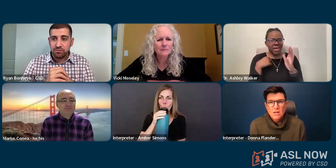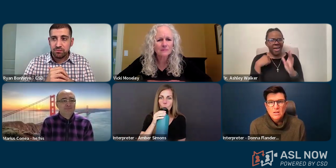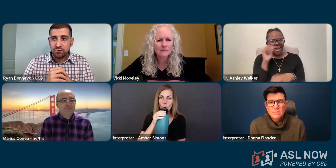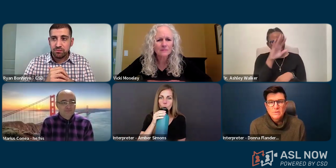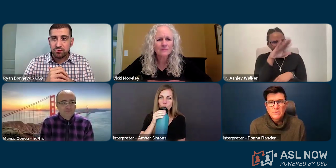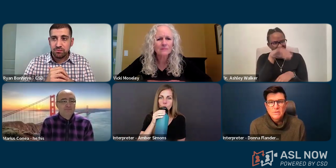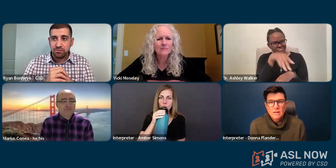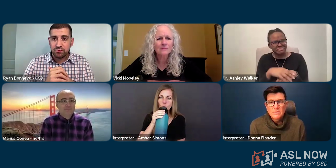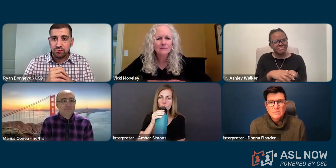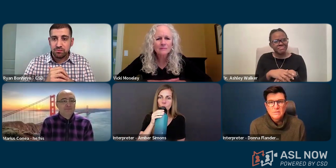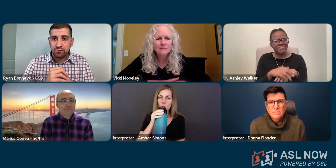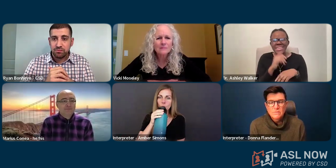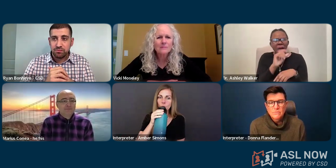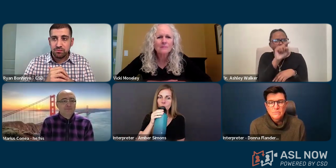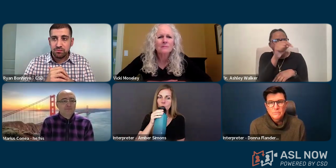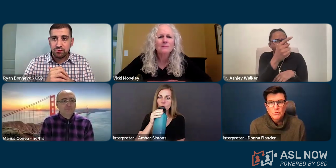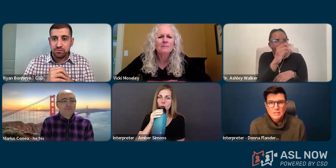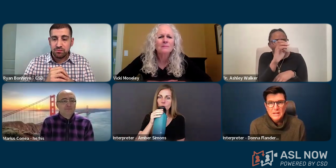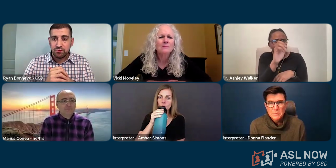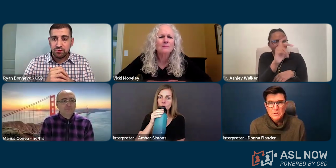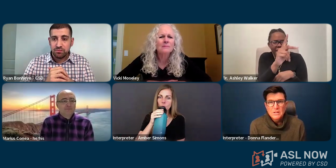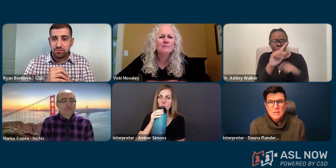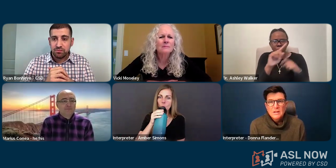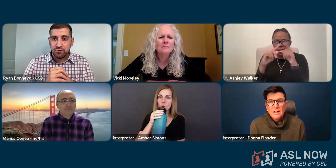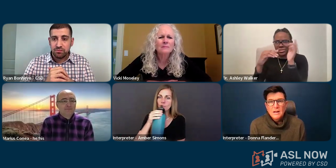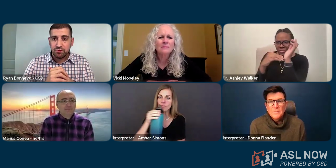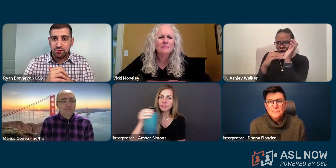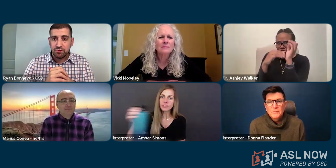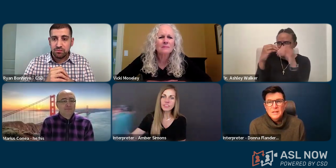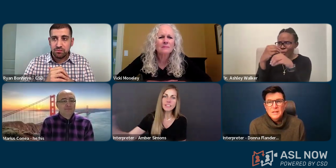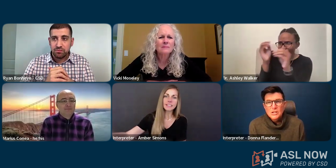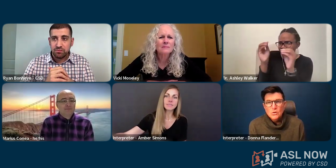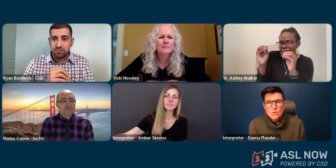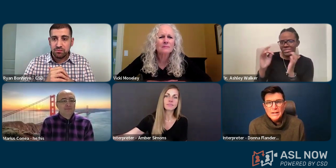to make calls and for example, you know,